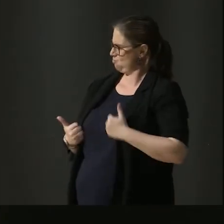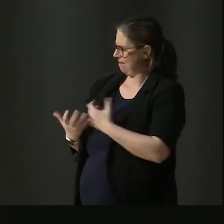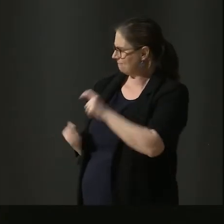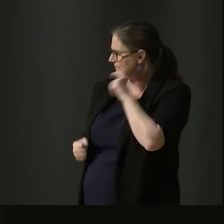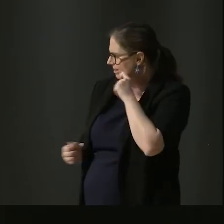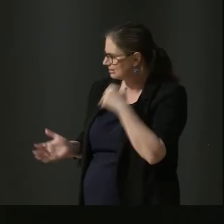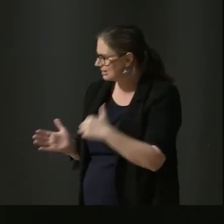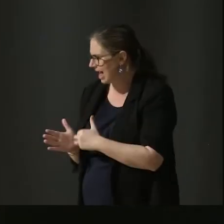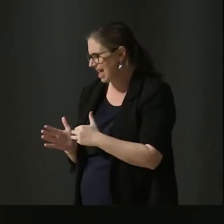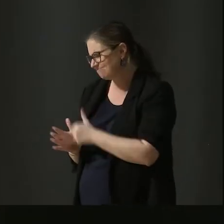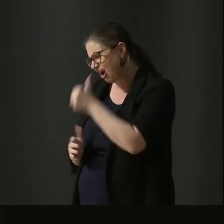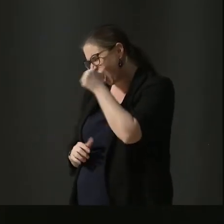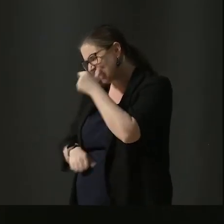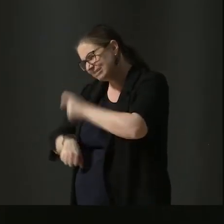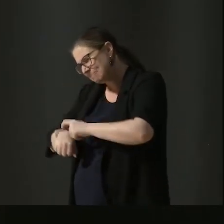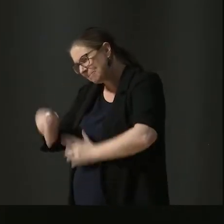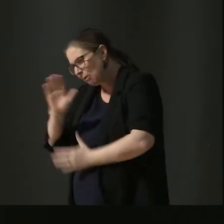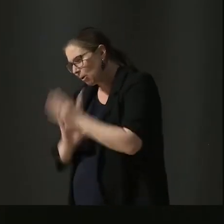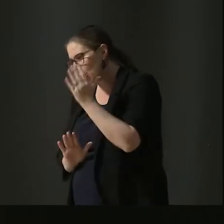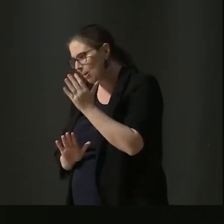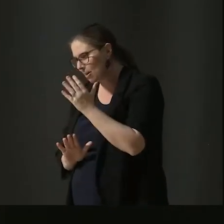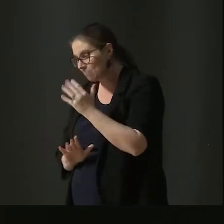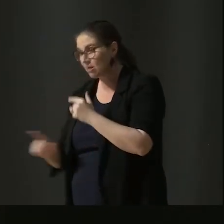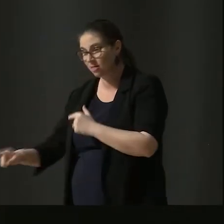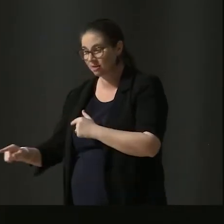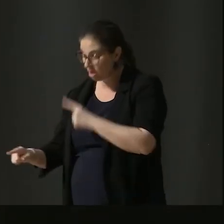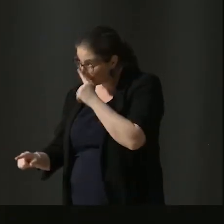It's time to go. You grab Mum's hand and you can open the door for me.